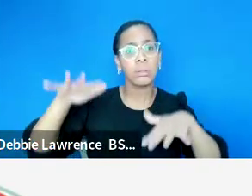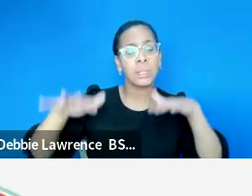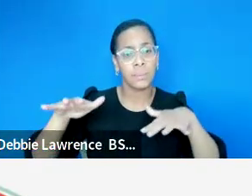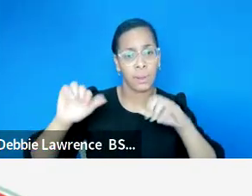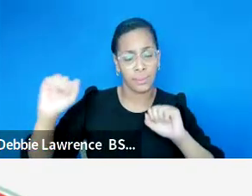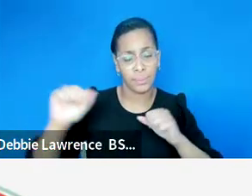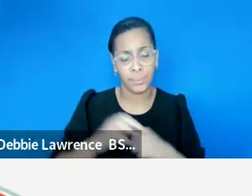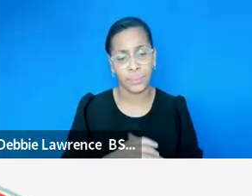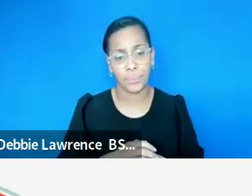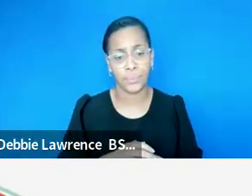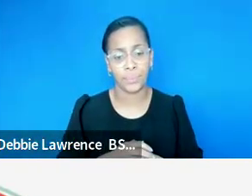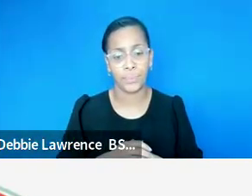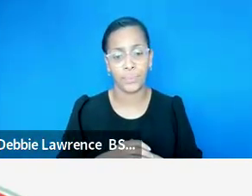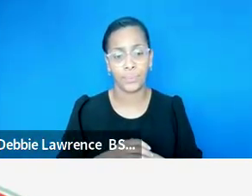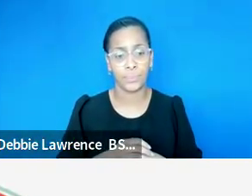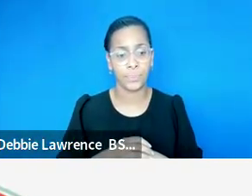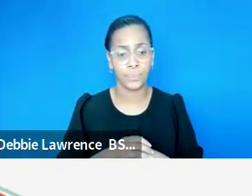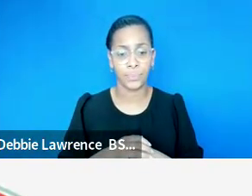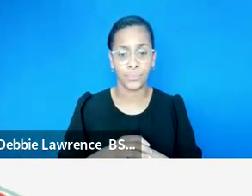Next slide please, Amelia.